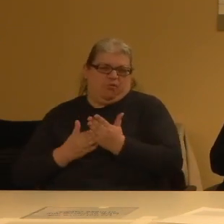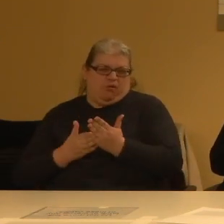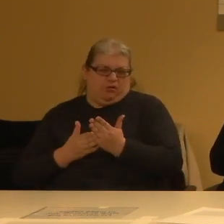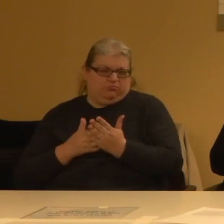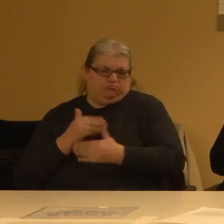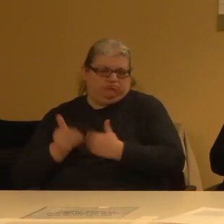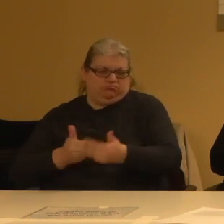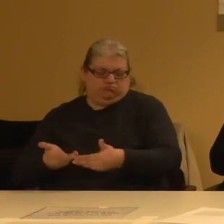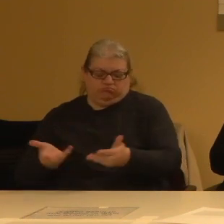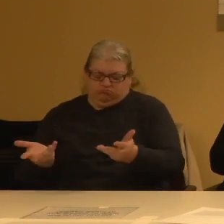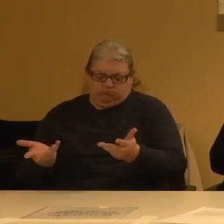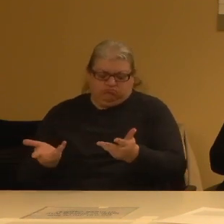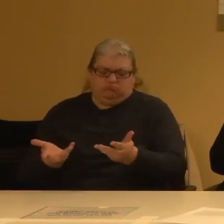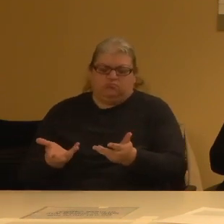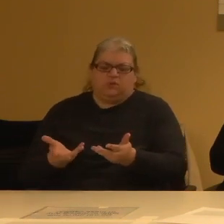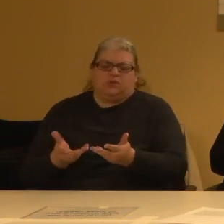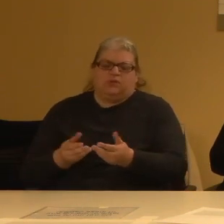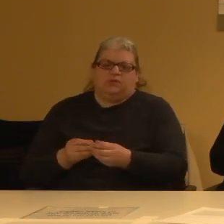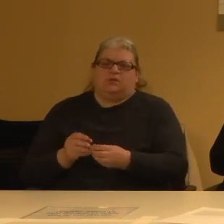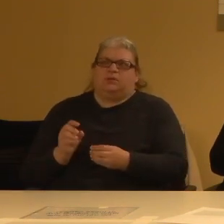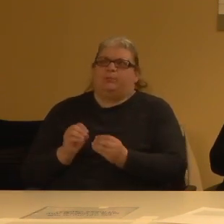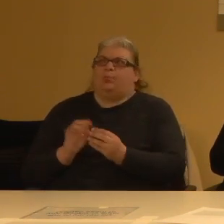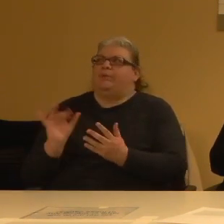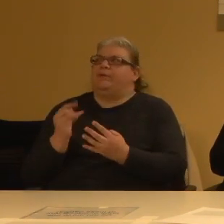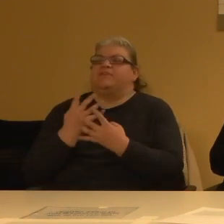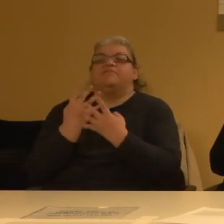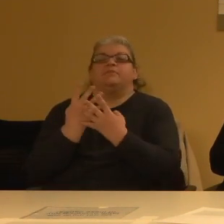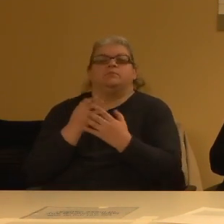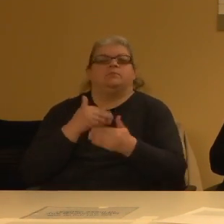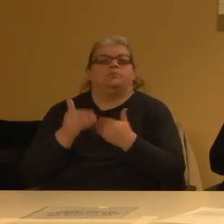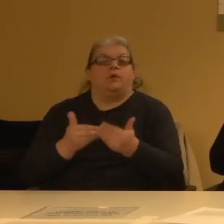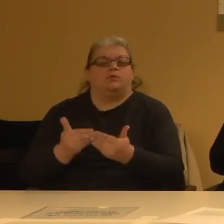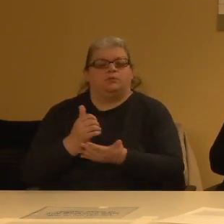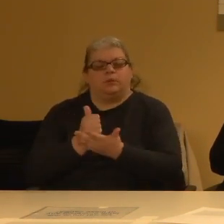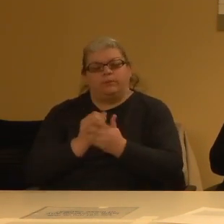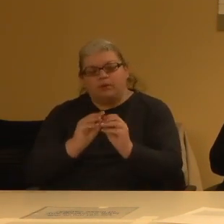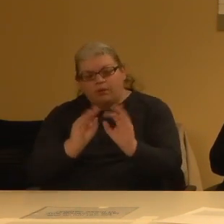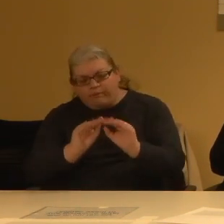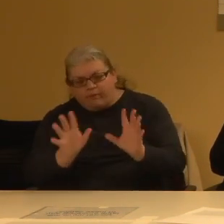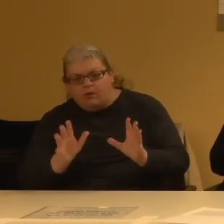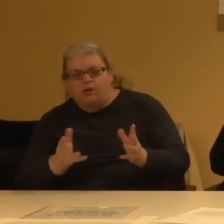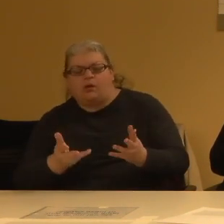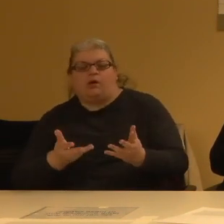It's just more of like a filtration process, and helping to clarify and taking the time to understand really